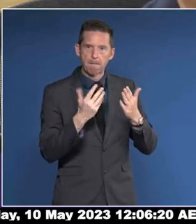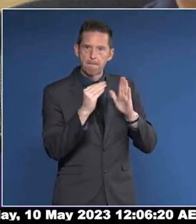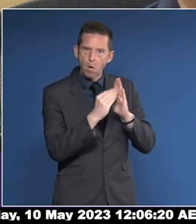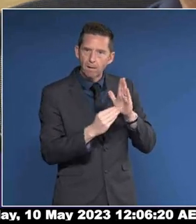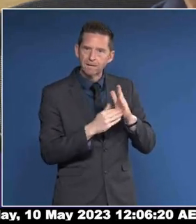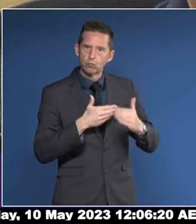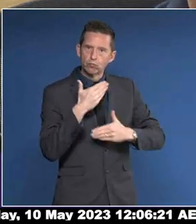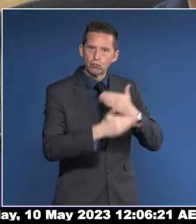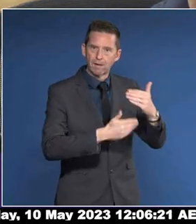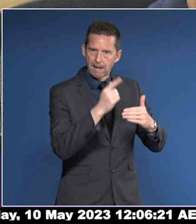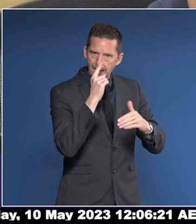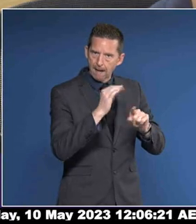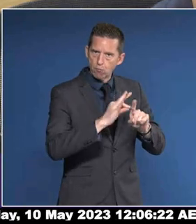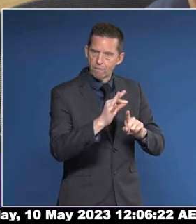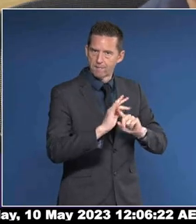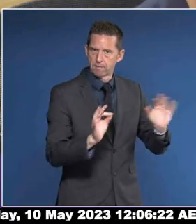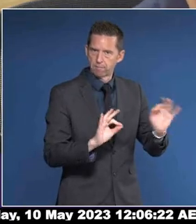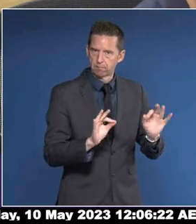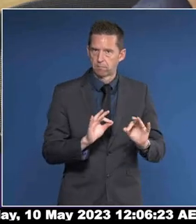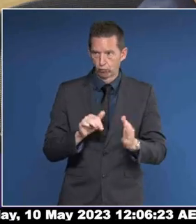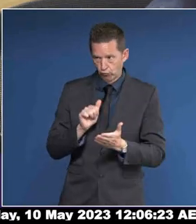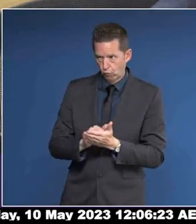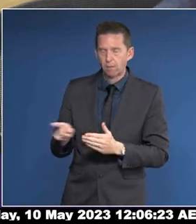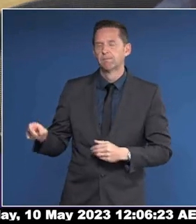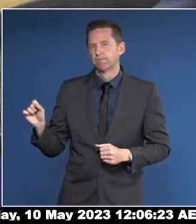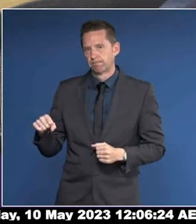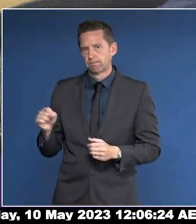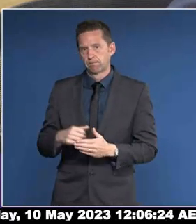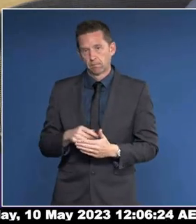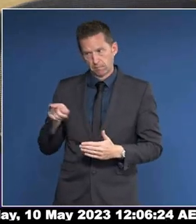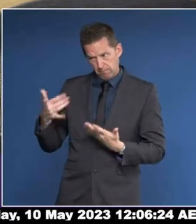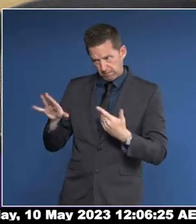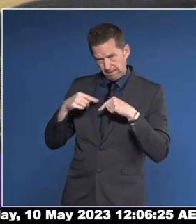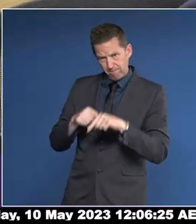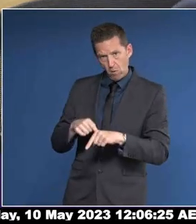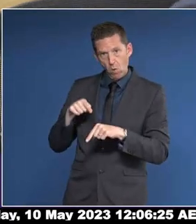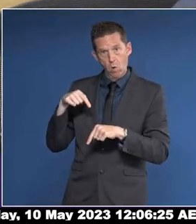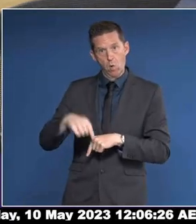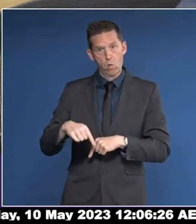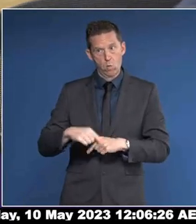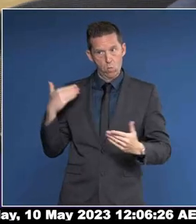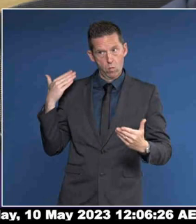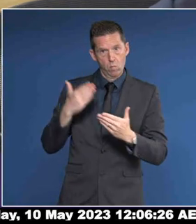Correct. MS EASTMAN: And have you followed the conduct of these proceedings since Monday? MR CLARK: No, I have not.